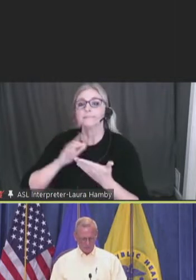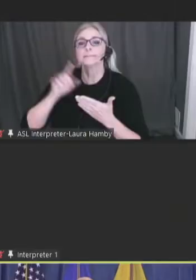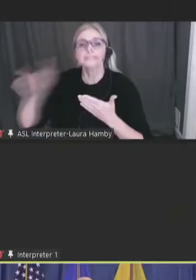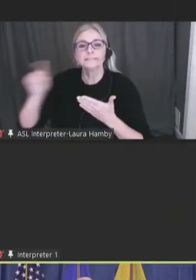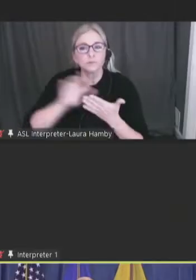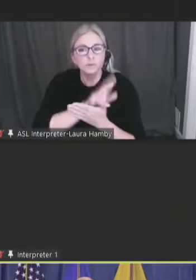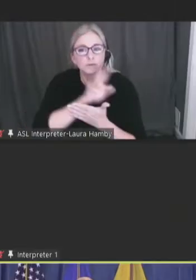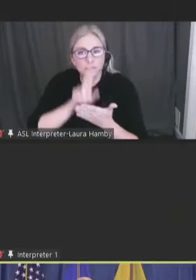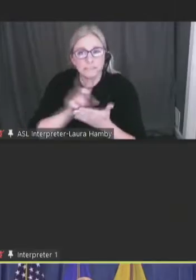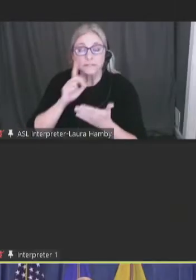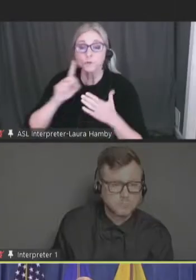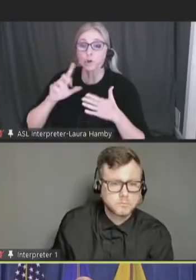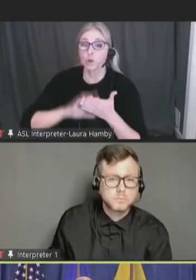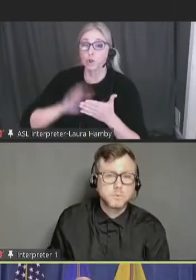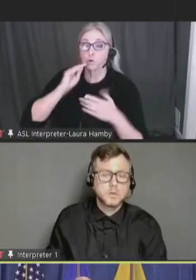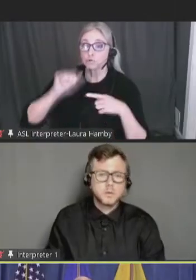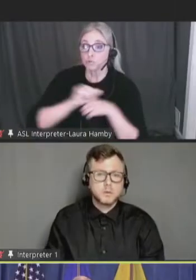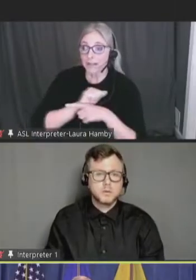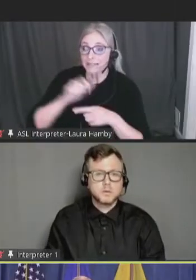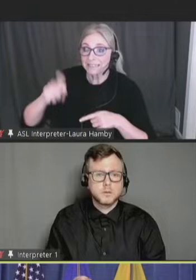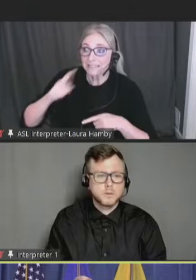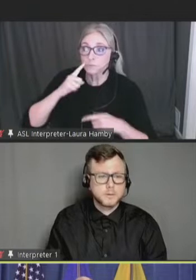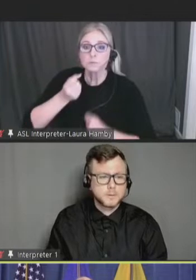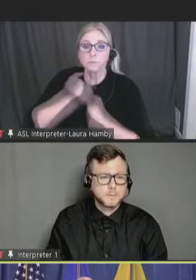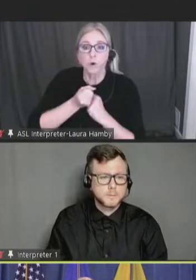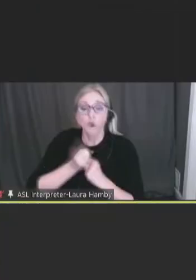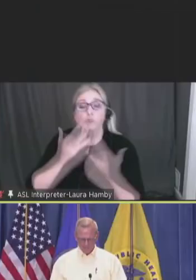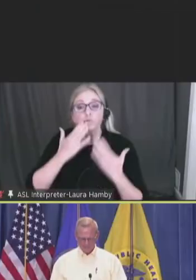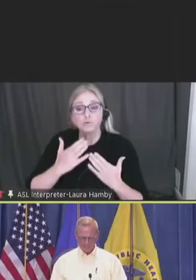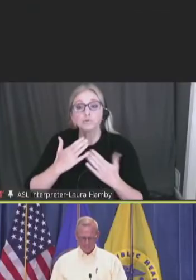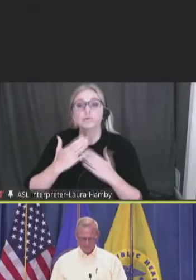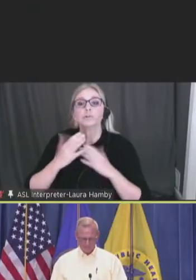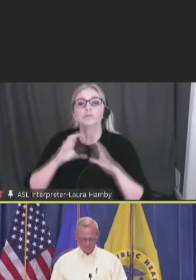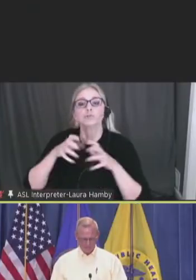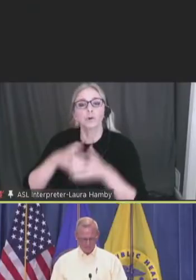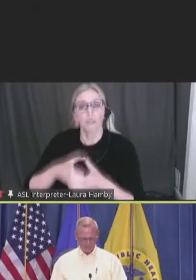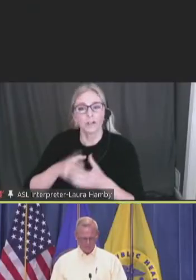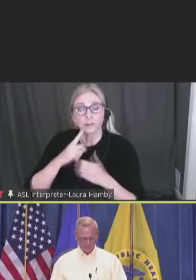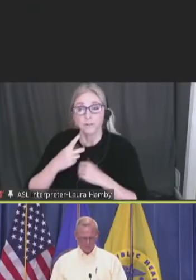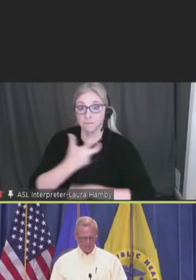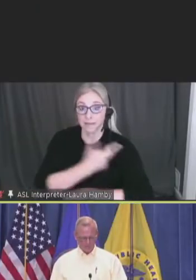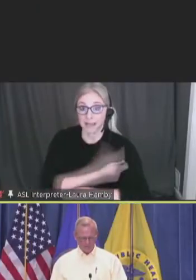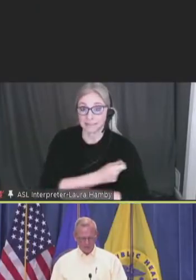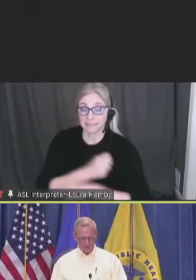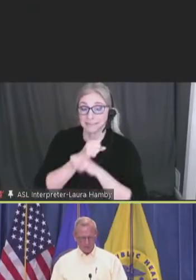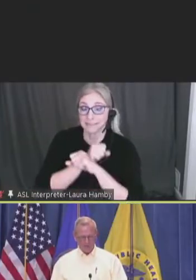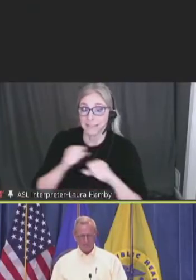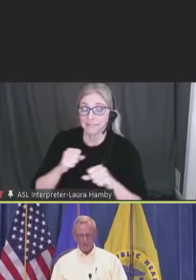about training needs to support a new generation of vaccine safety experts and health communication